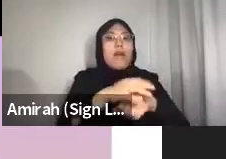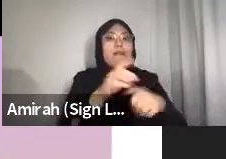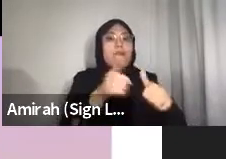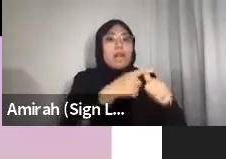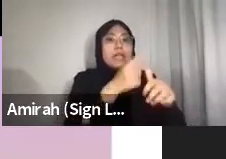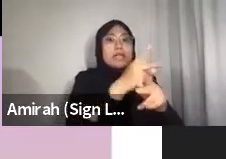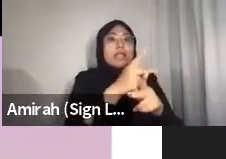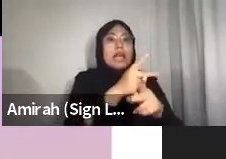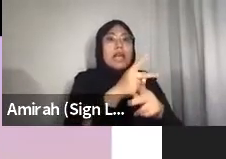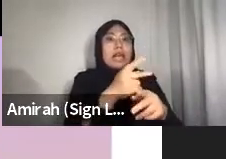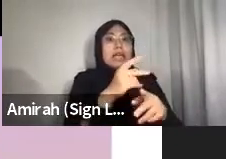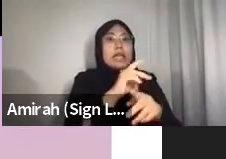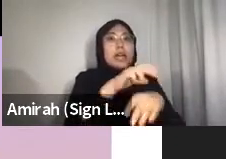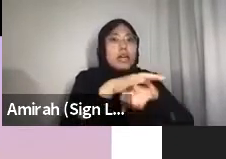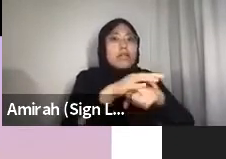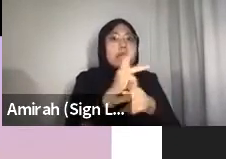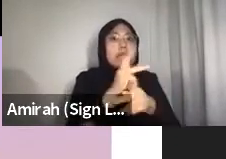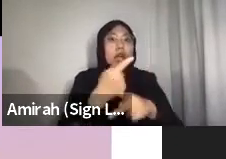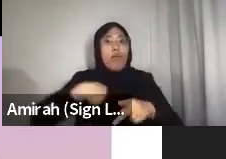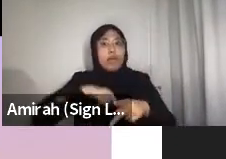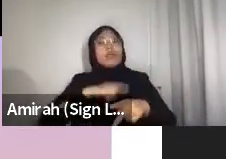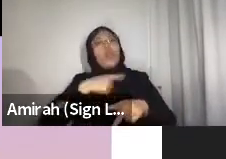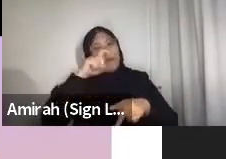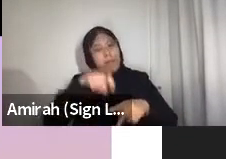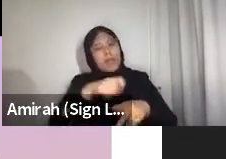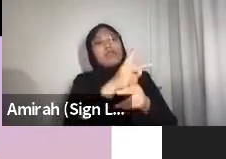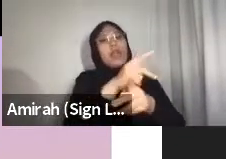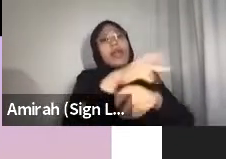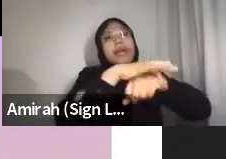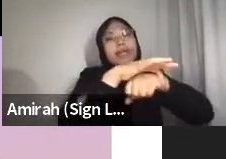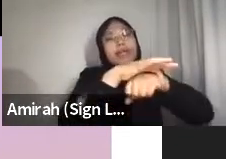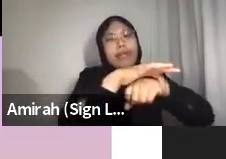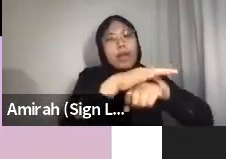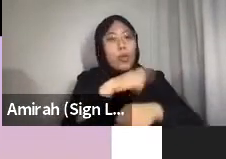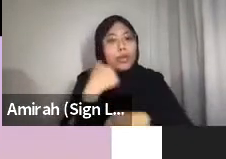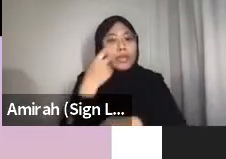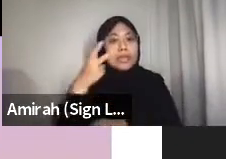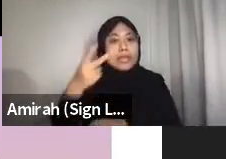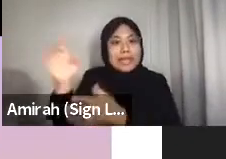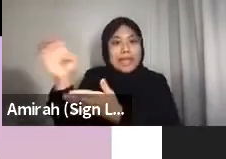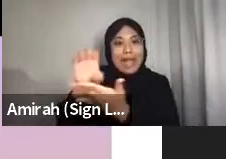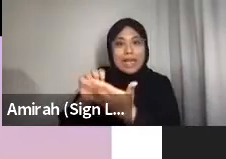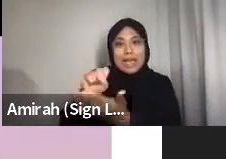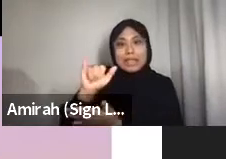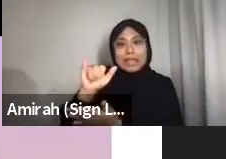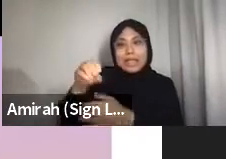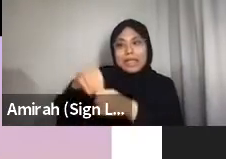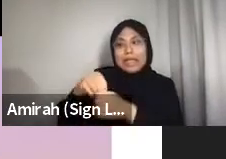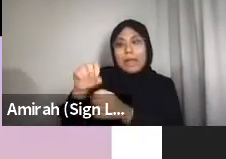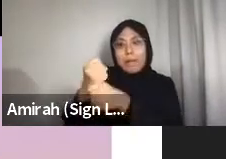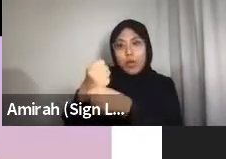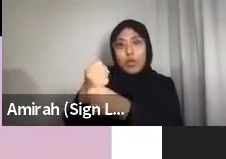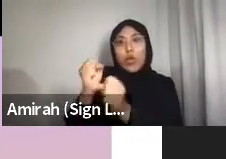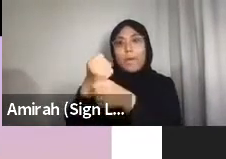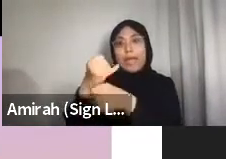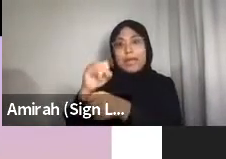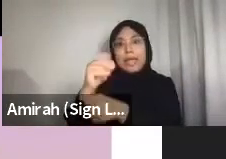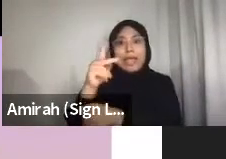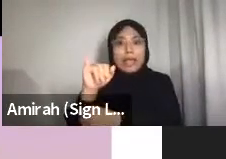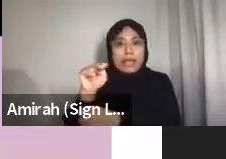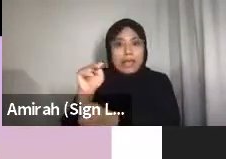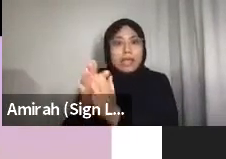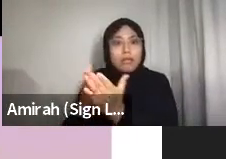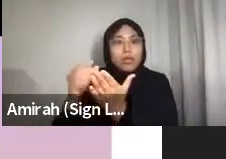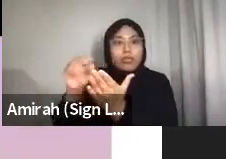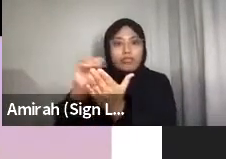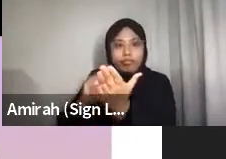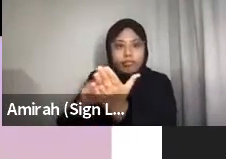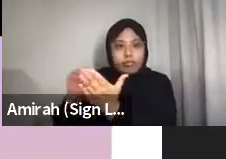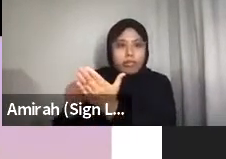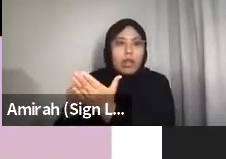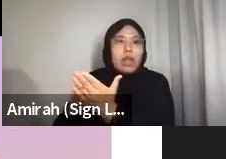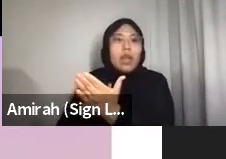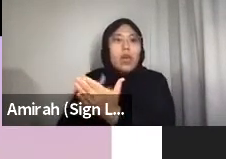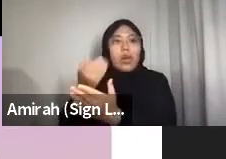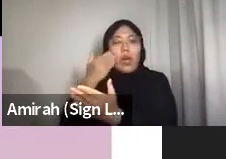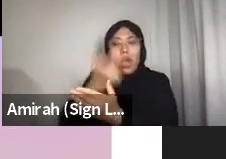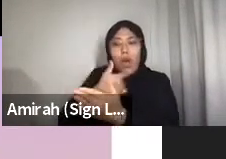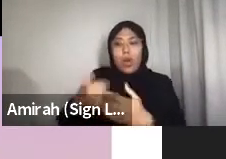I think you will also notice that in the essays in Making Kin, there is this recognition that our existence is only made possible through the thriving of others,